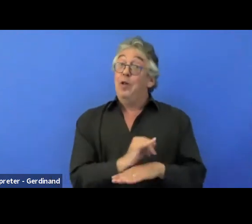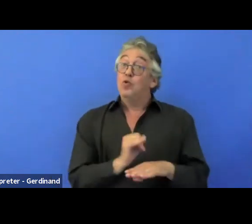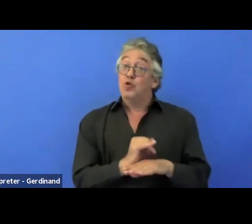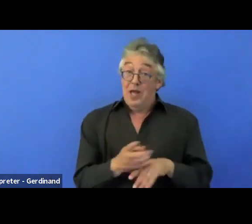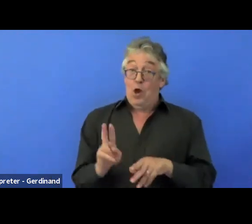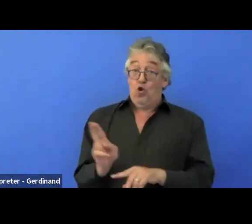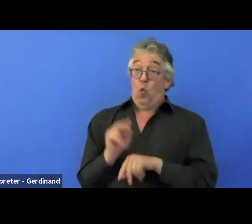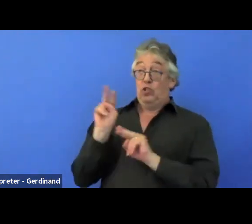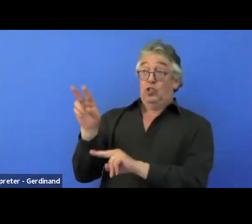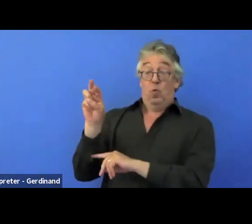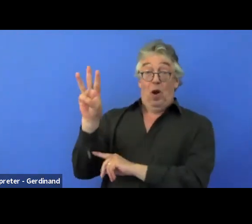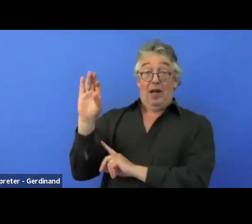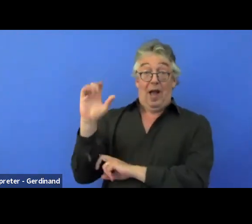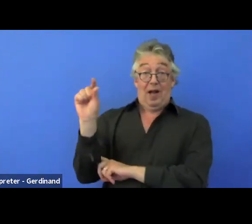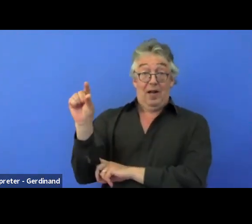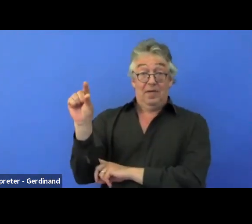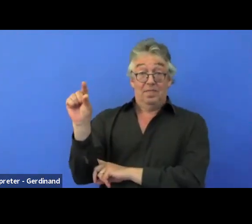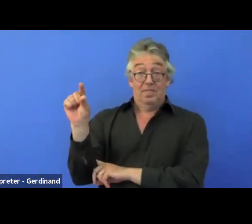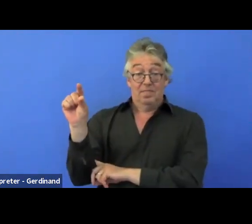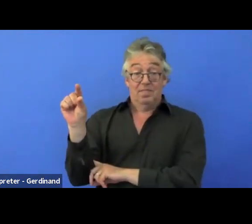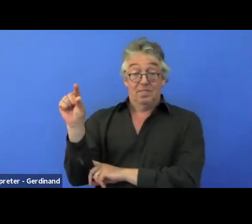with the mandatory requirements of the legislation.